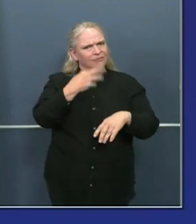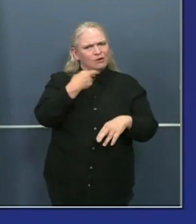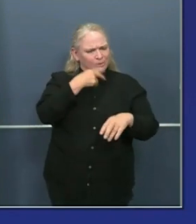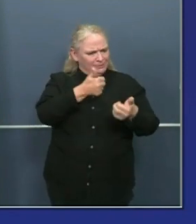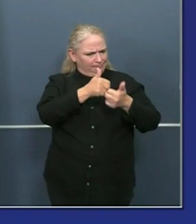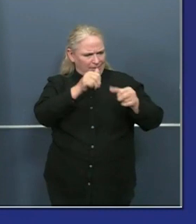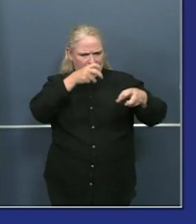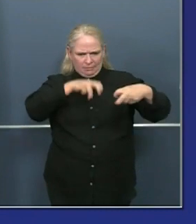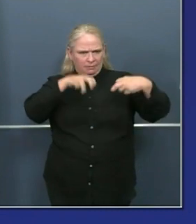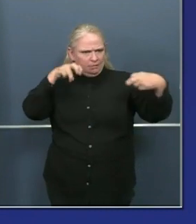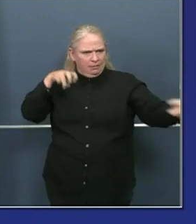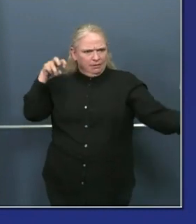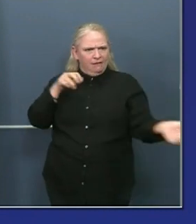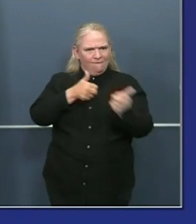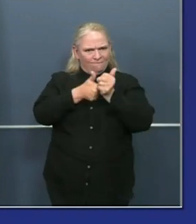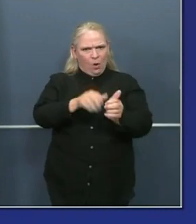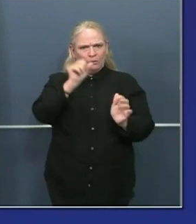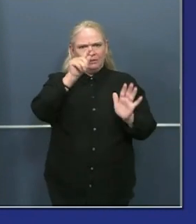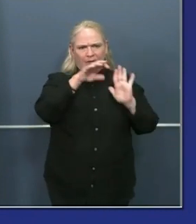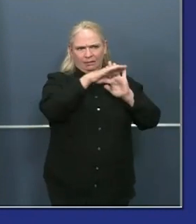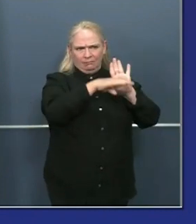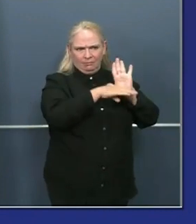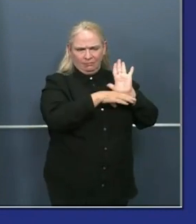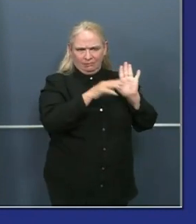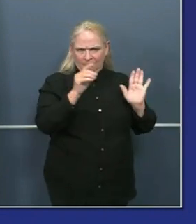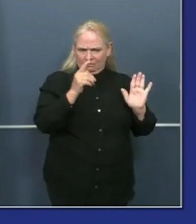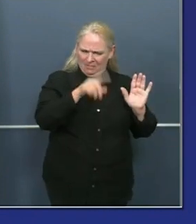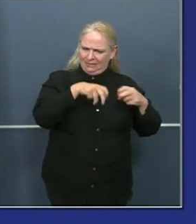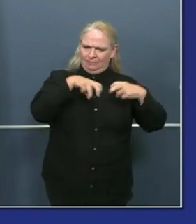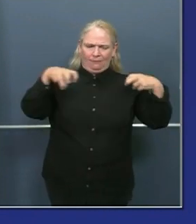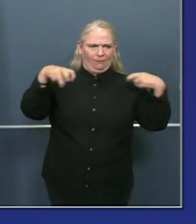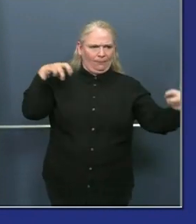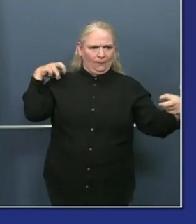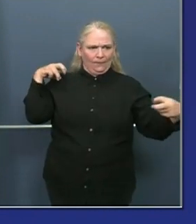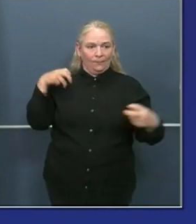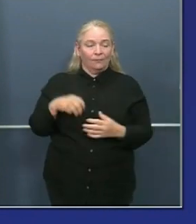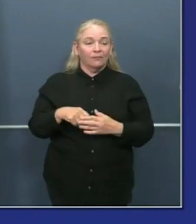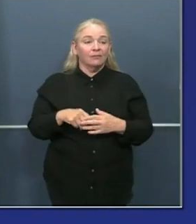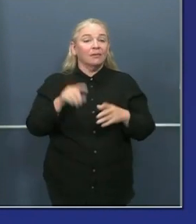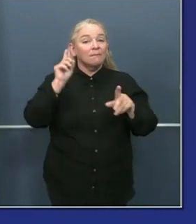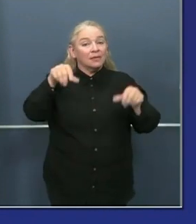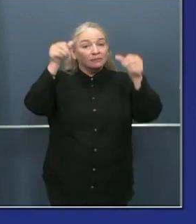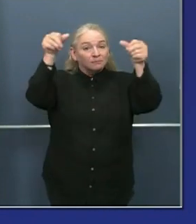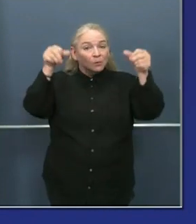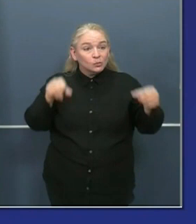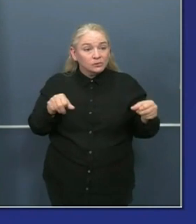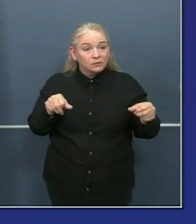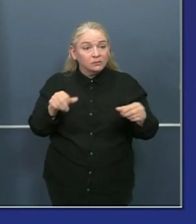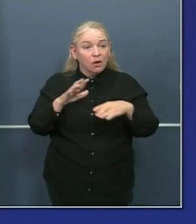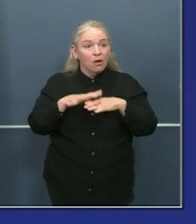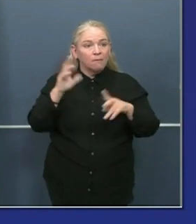ARE THE EXPECTATIONS THAT SET FORTH AS IT RELATES TO WEARING MASKS FROM THAT PERSPECTIVE AND A PATRON PERSPECTIVE PERSPECTIVE. WHAT ARE THE PHYSICAL DISTANCING CRITERIA THAT WE'VE